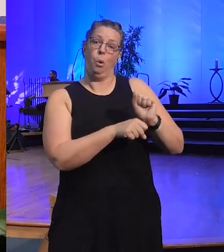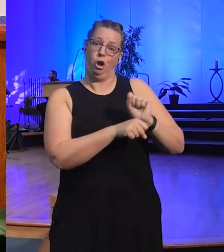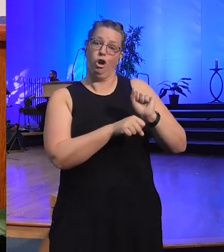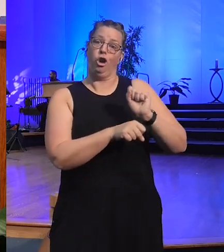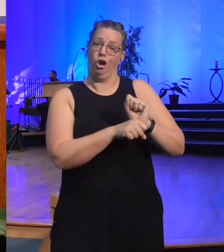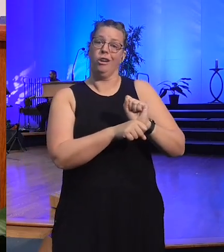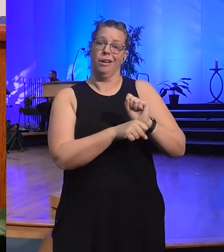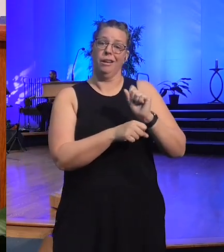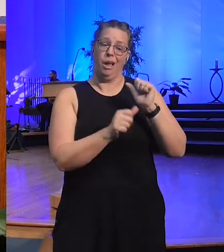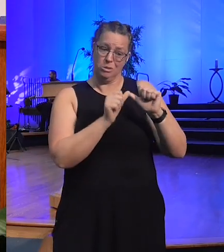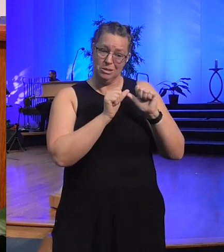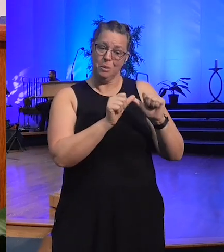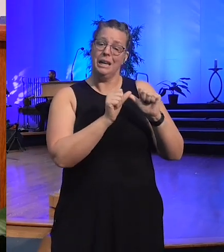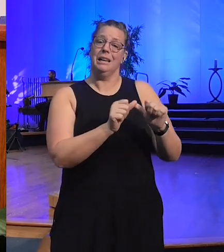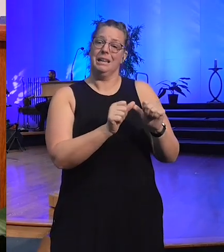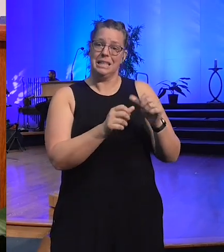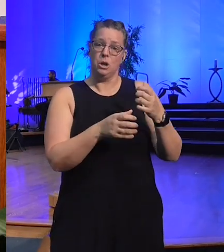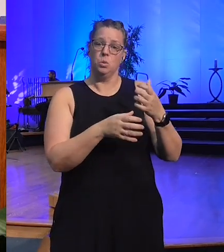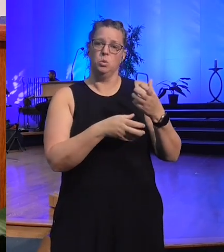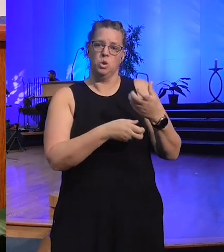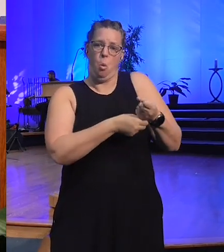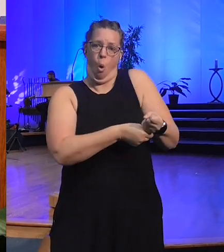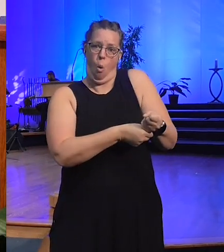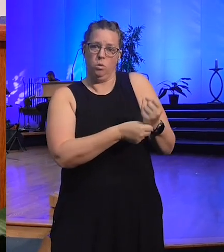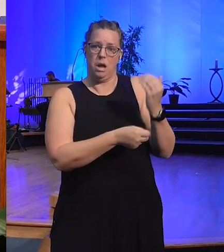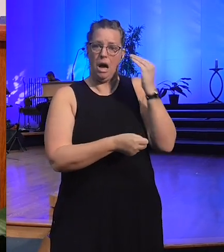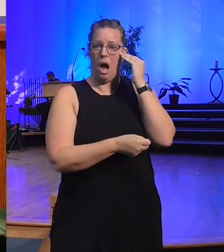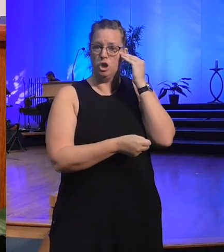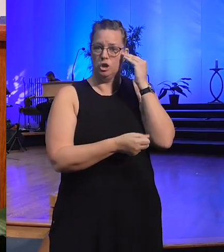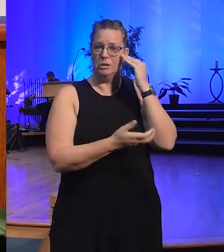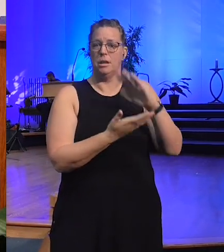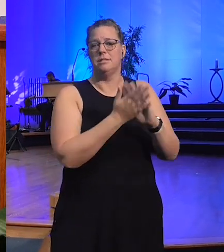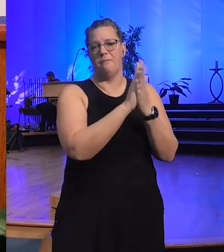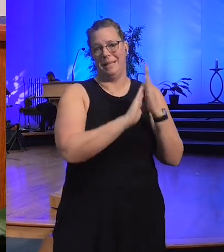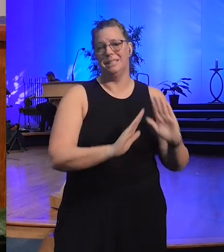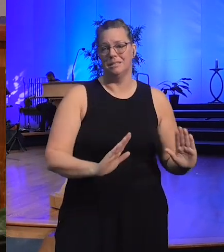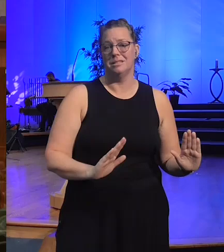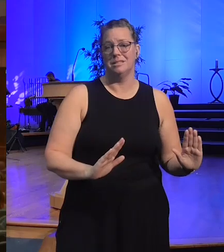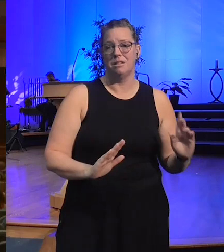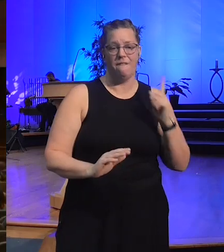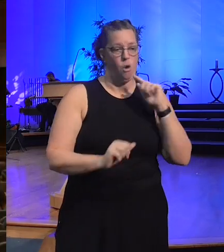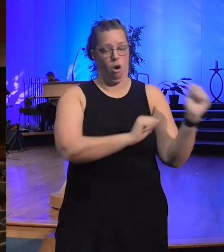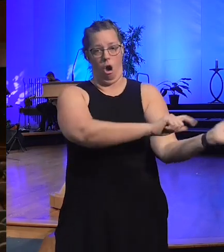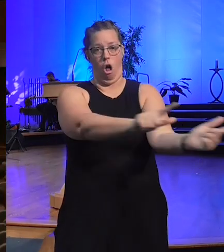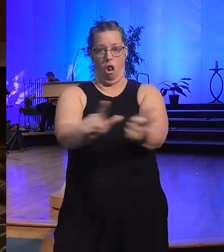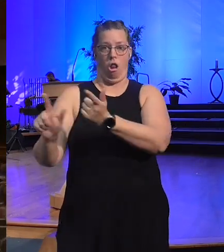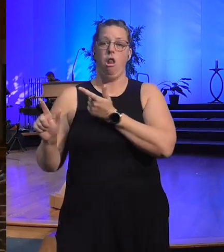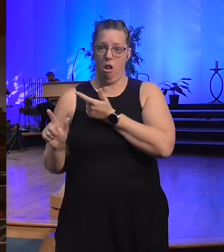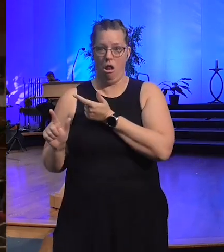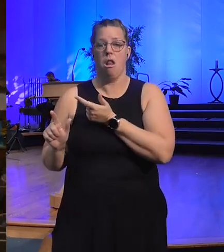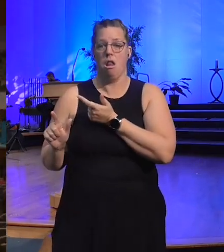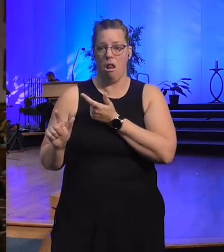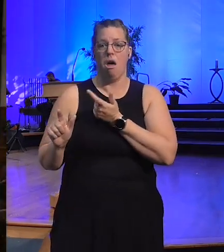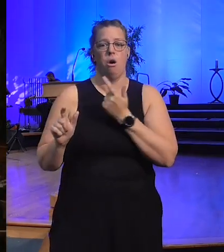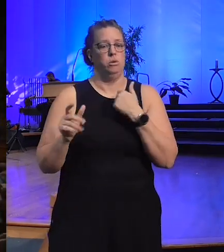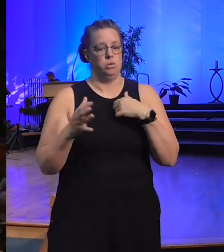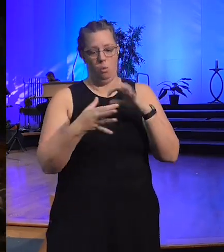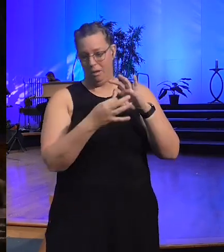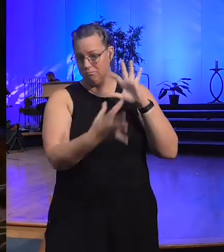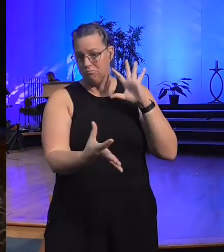to continue to hold a consciousness of Peace for all Humanity to let go of the other ring